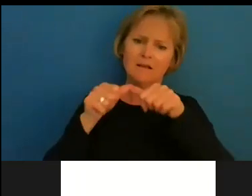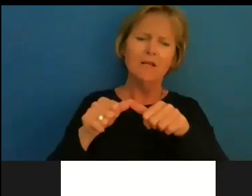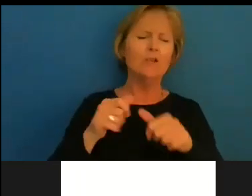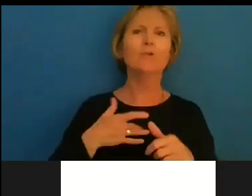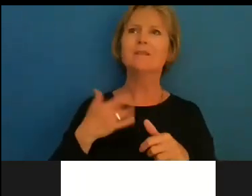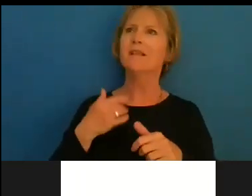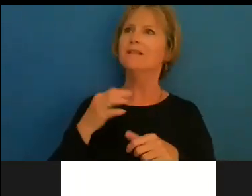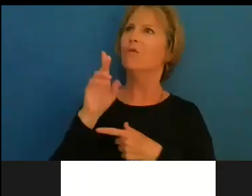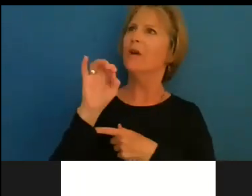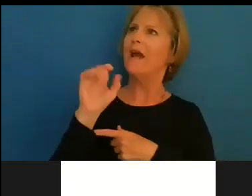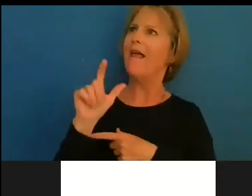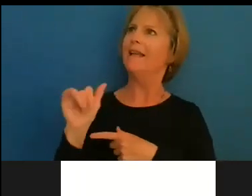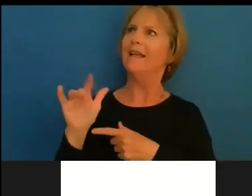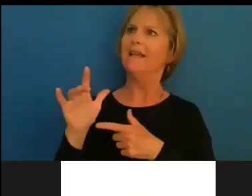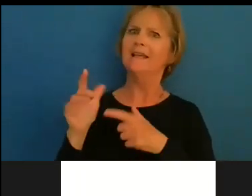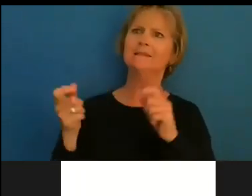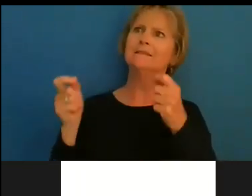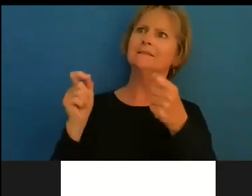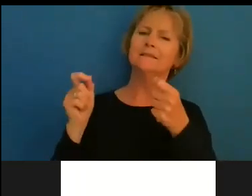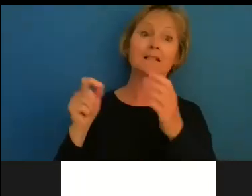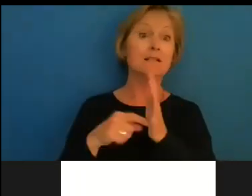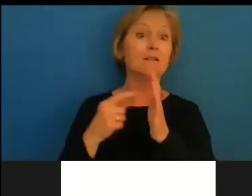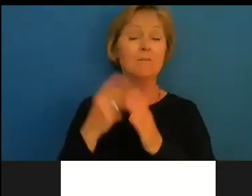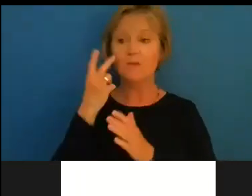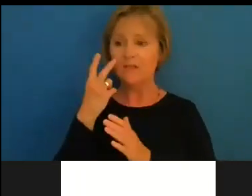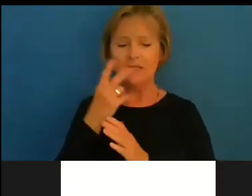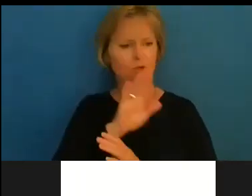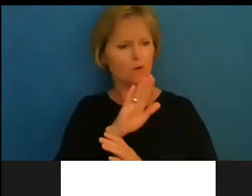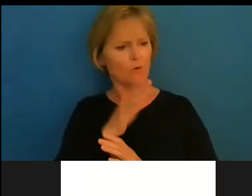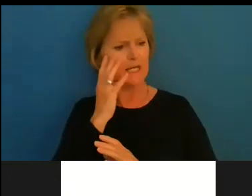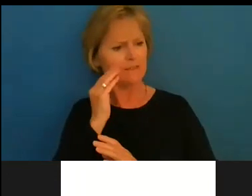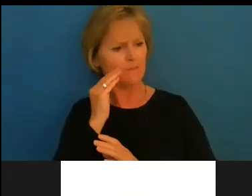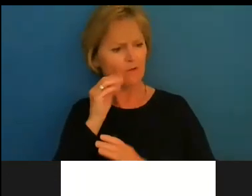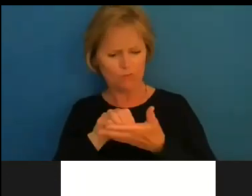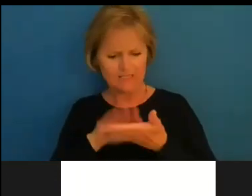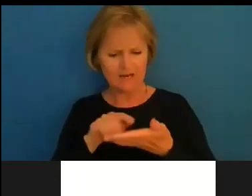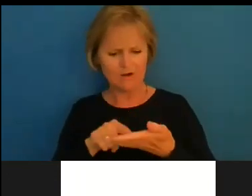morphs a little bit and when you see your experiences written down, you realize, oh, that really